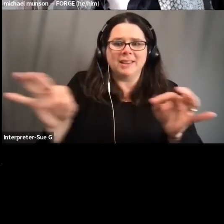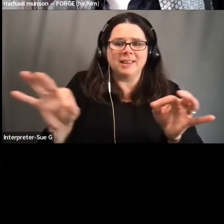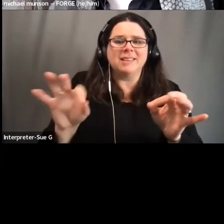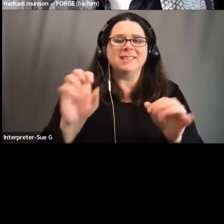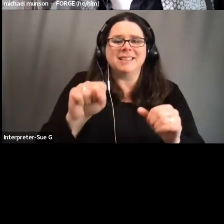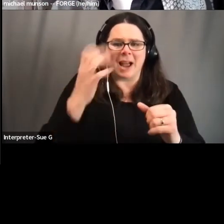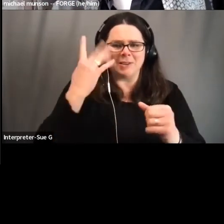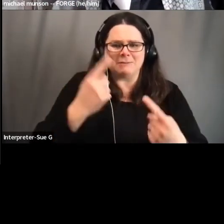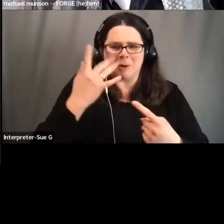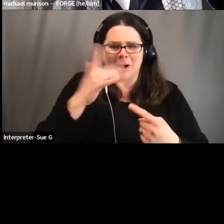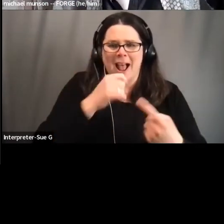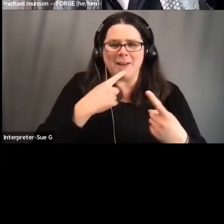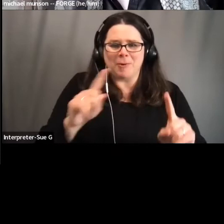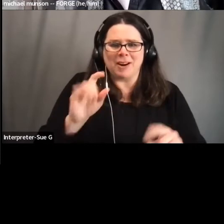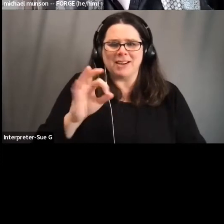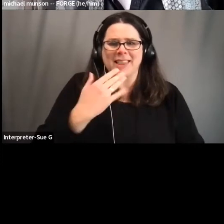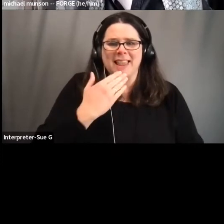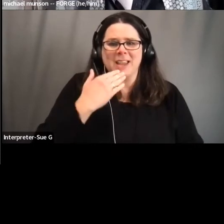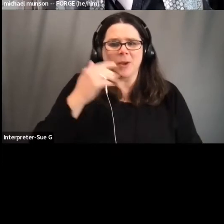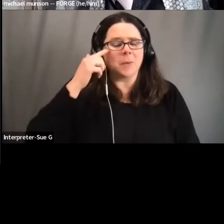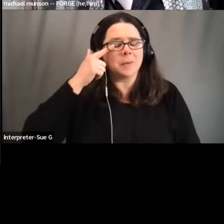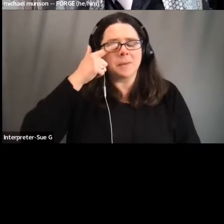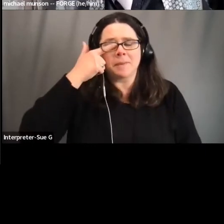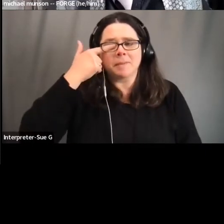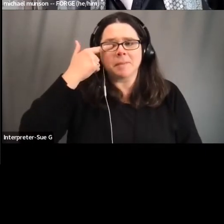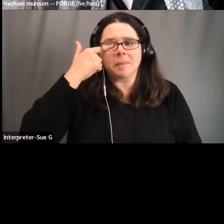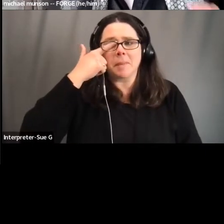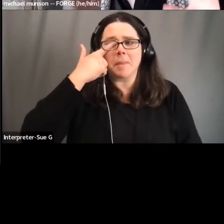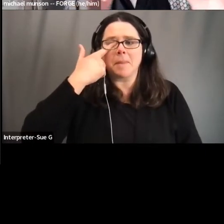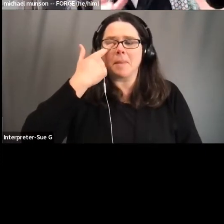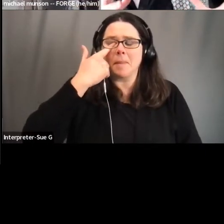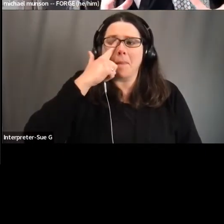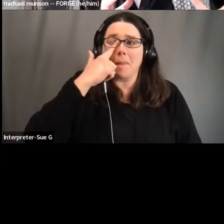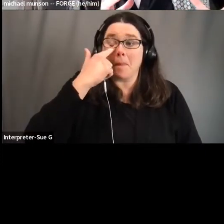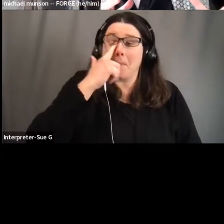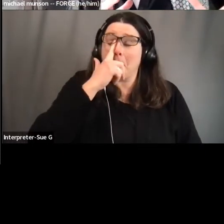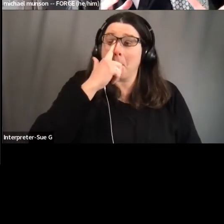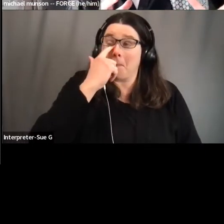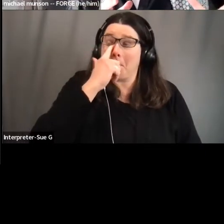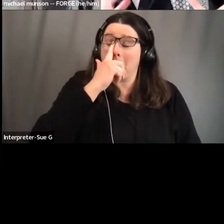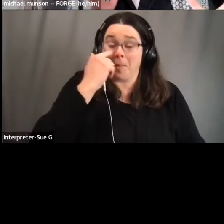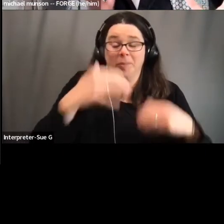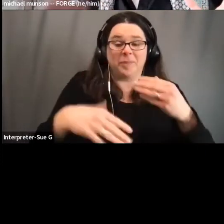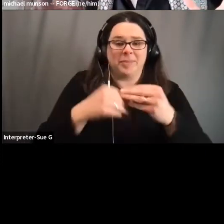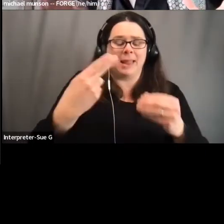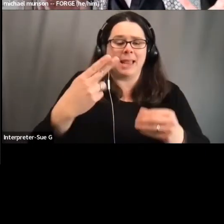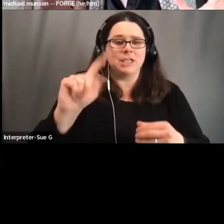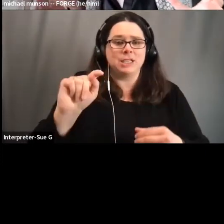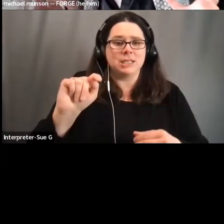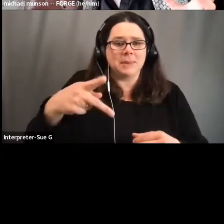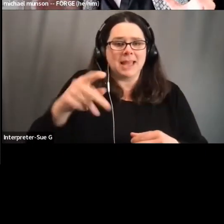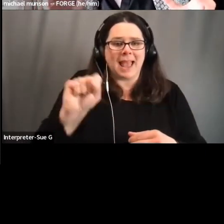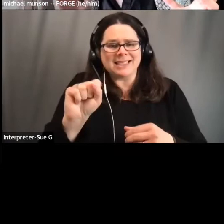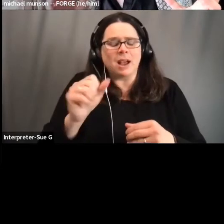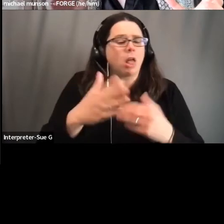I was wondering why it wouldn't work, sorry. Yeah, so we're gonna move to a Google Document that we're gonna share. So Caleb's gonna reput it in there.